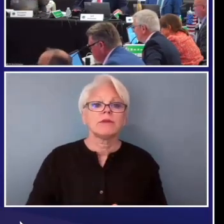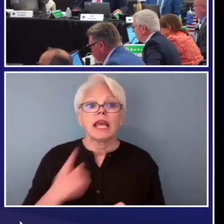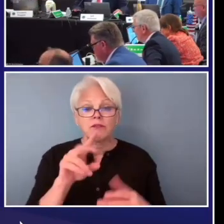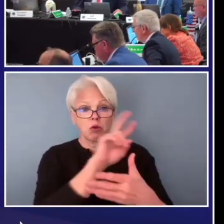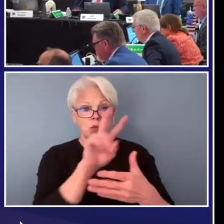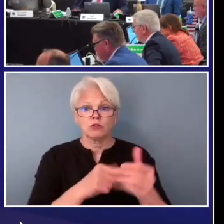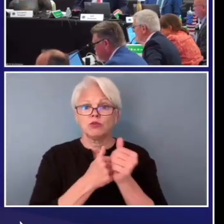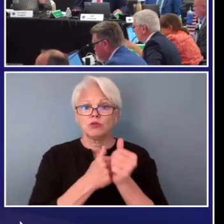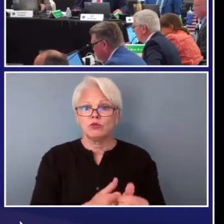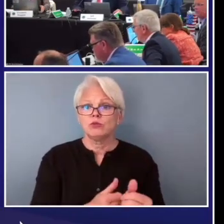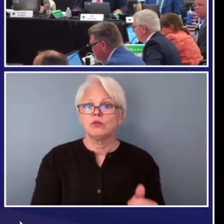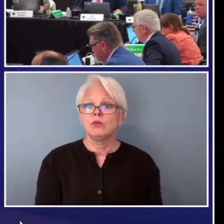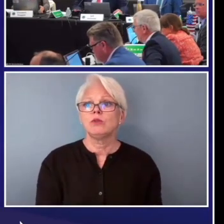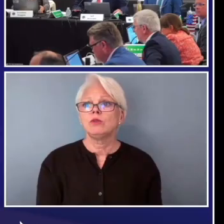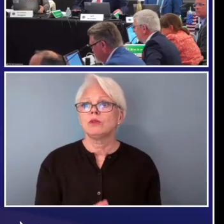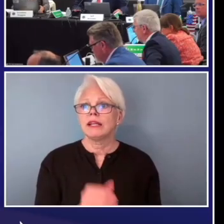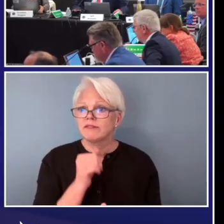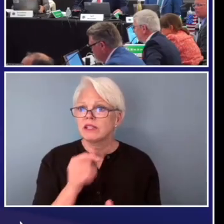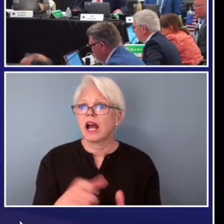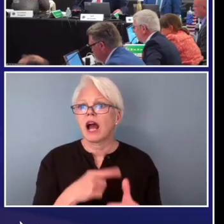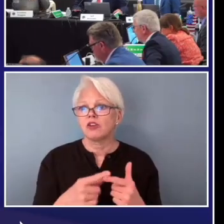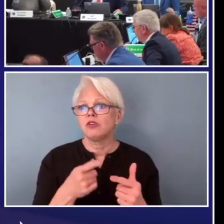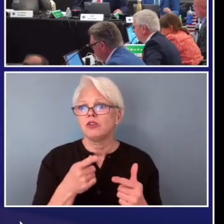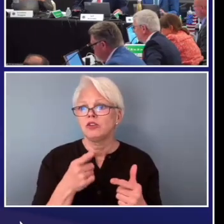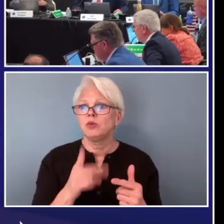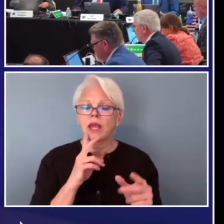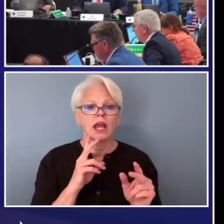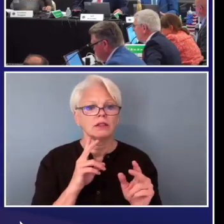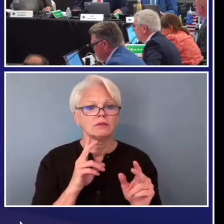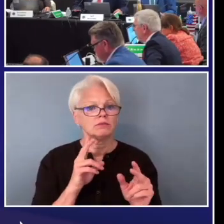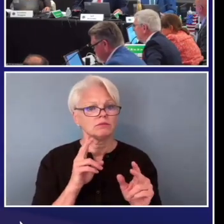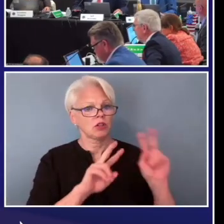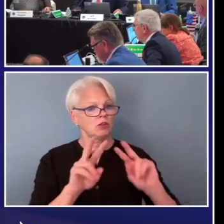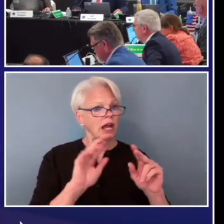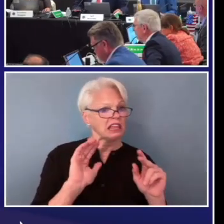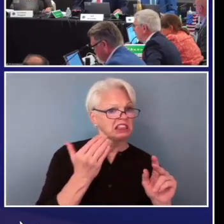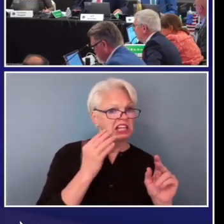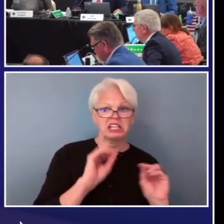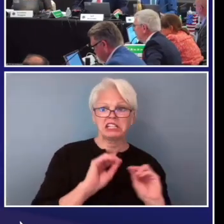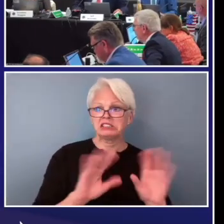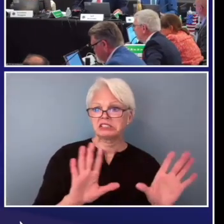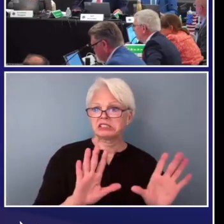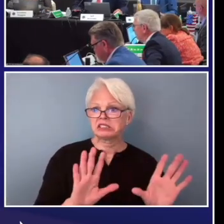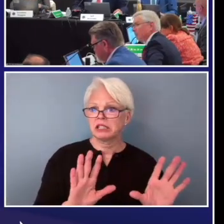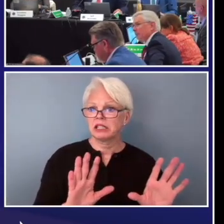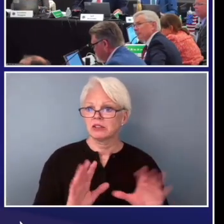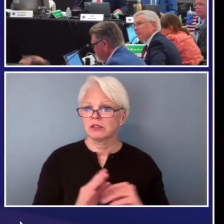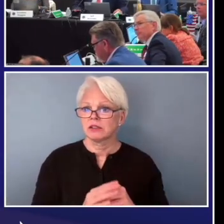Otherwise, you can look at the screen. It looks readable. My eyesight's not 2020, but I